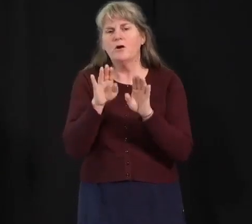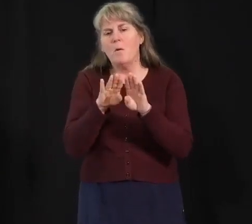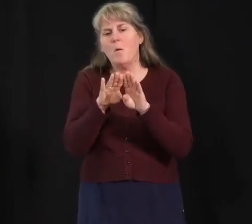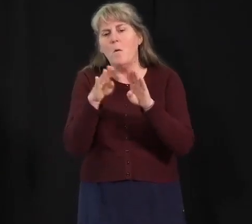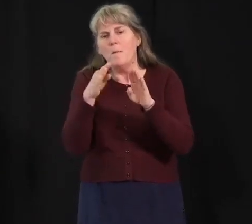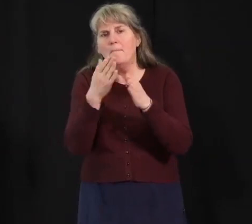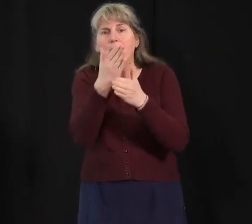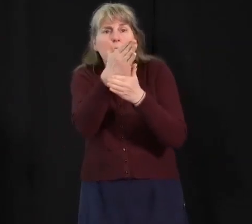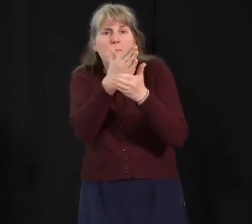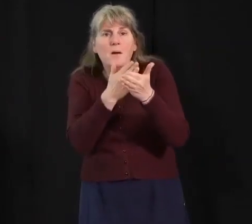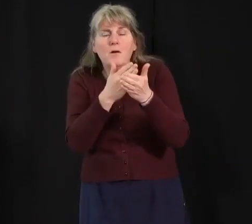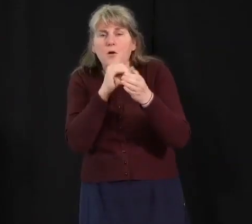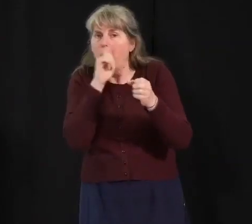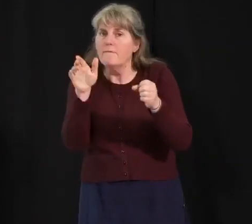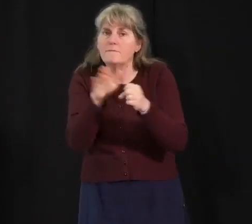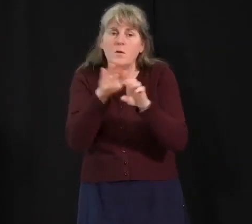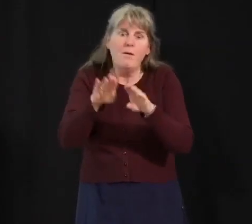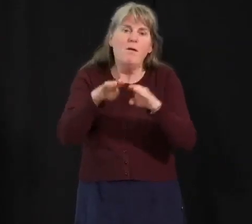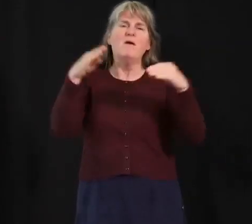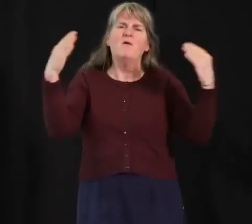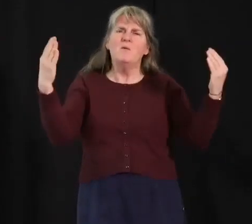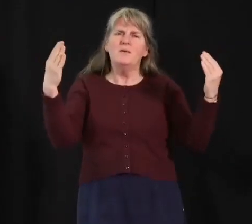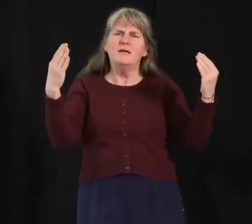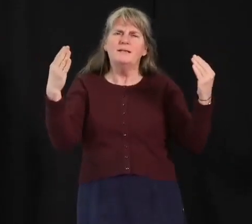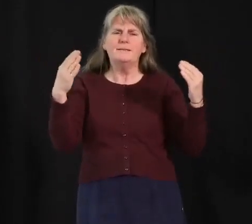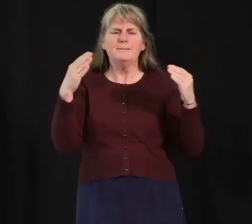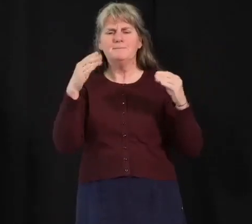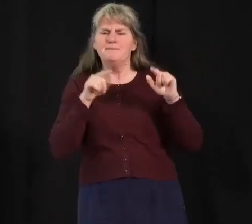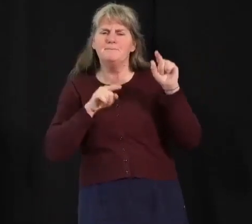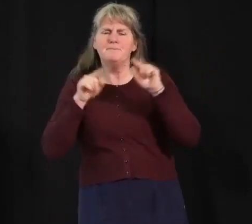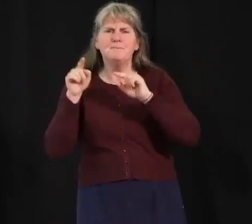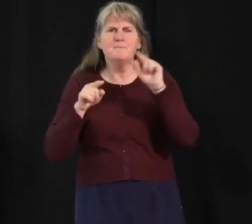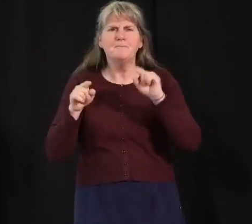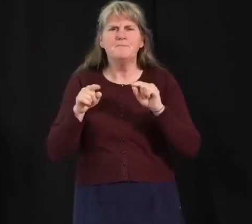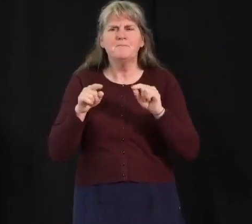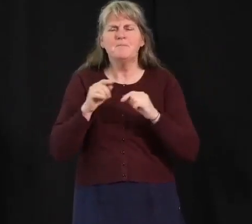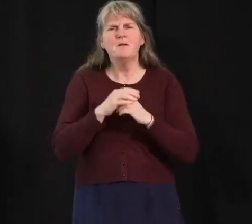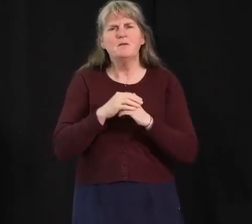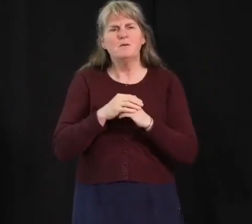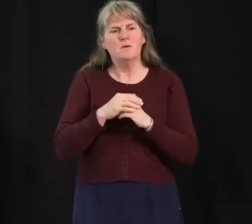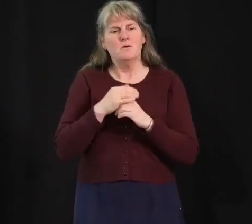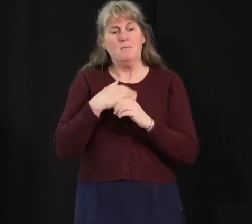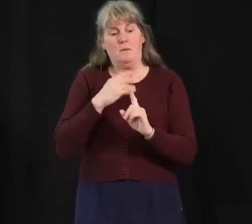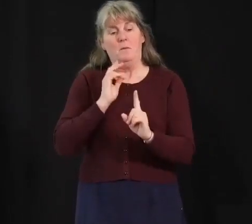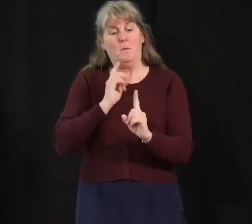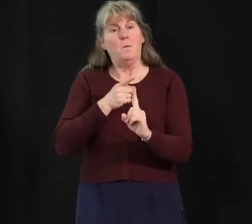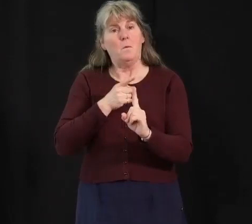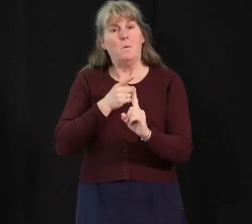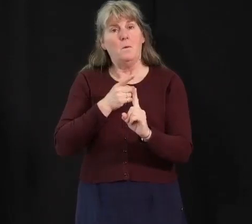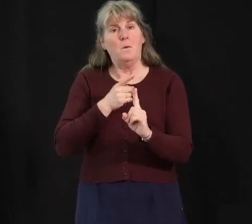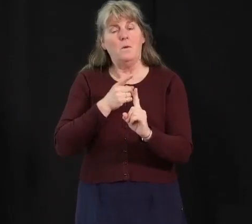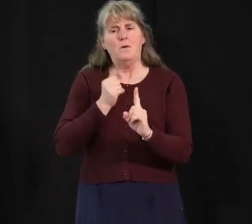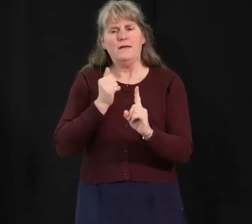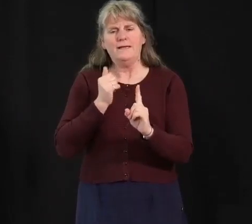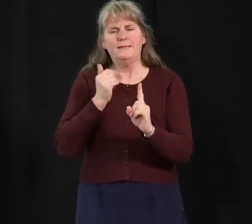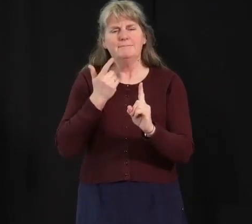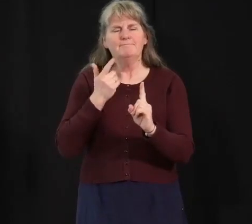able to comply with state spacing. But still be able to either